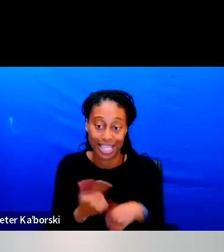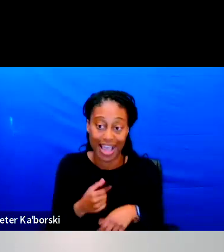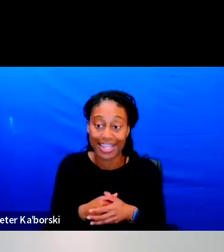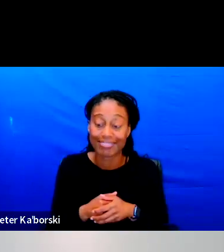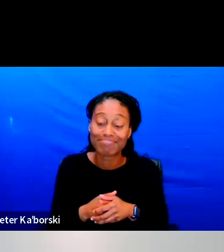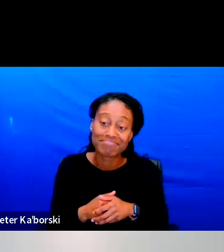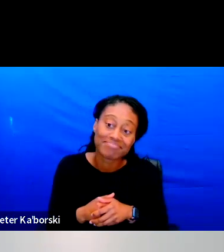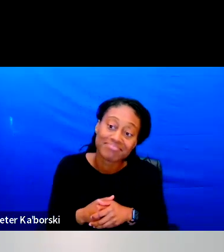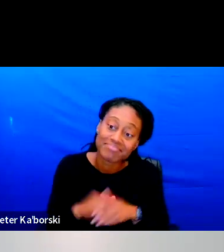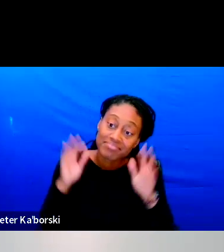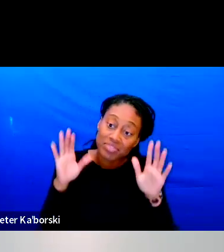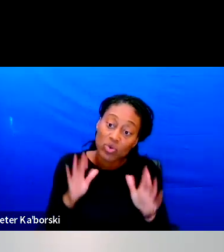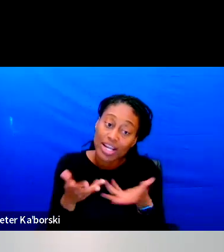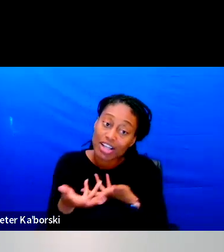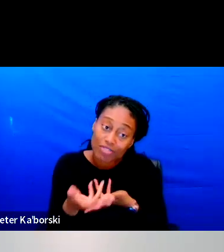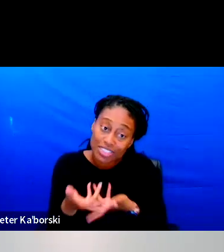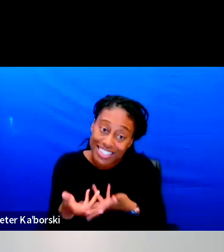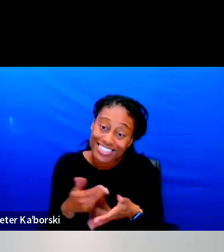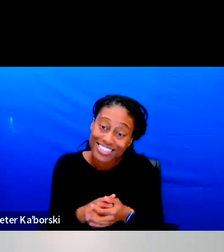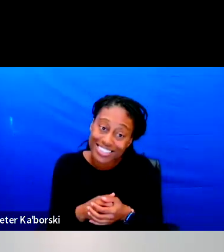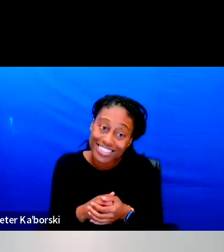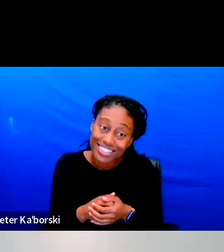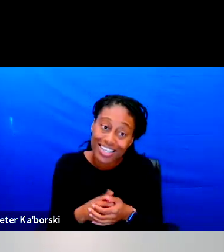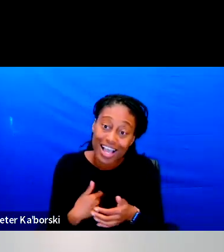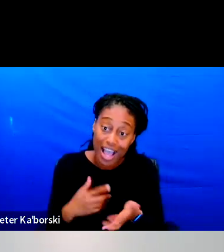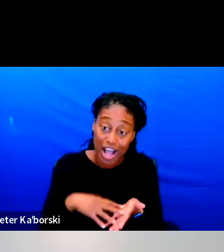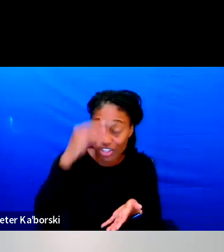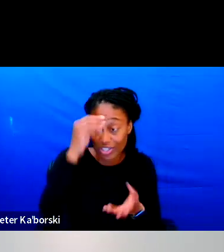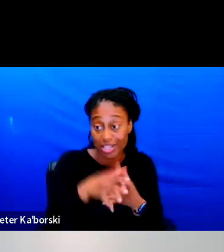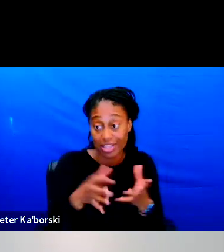Kyle Kleist: great great conversations. I even learned a lot from some of you.